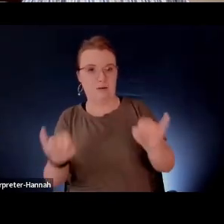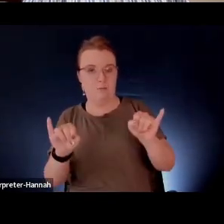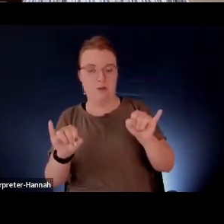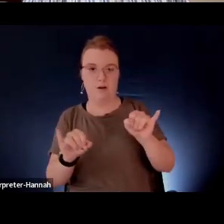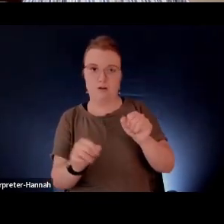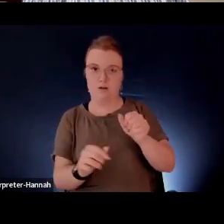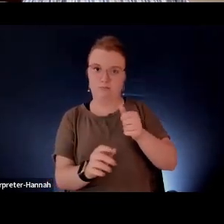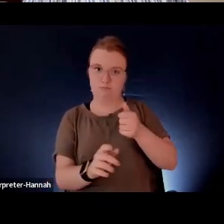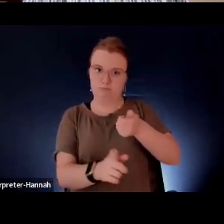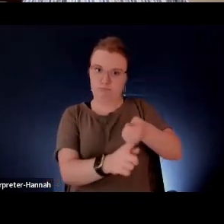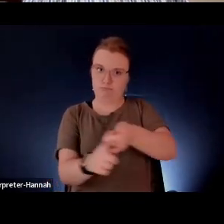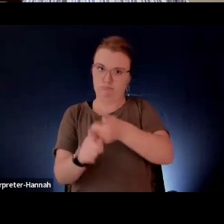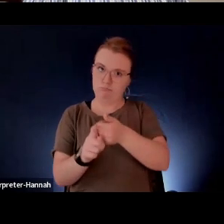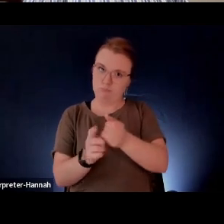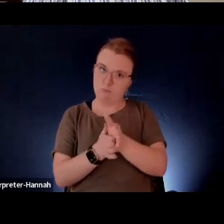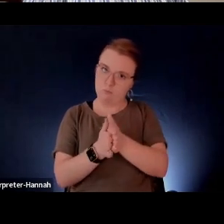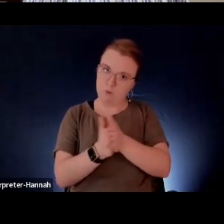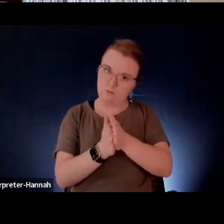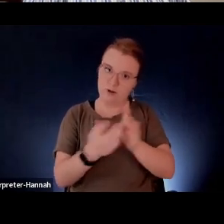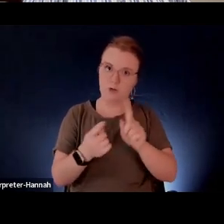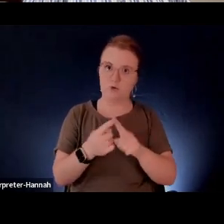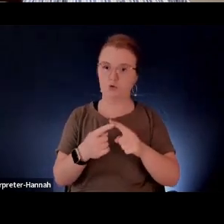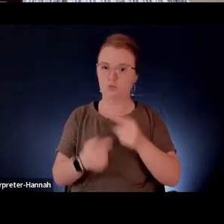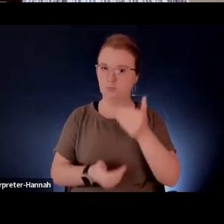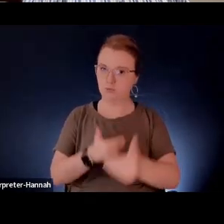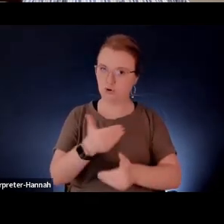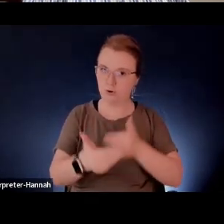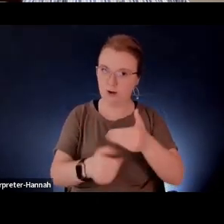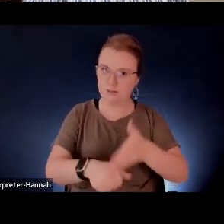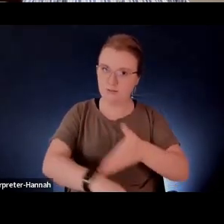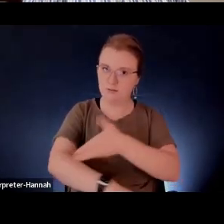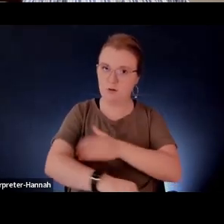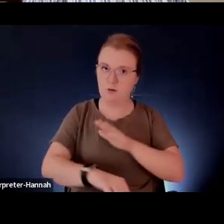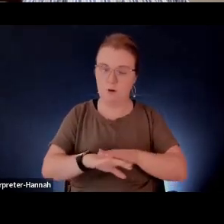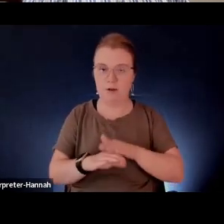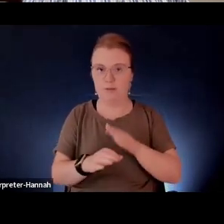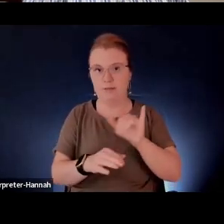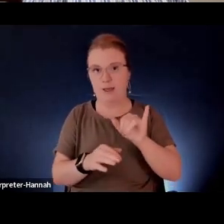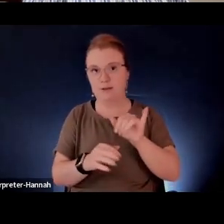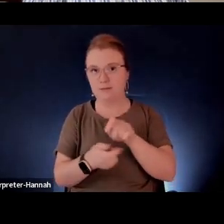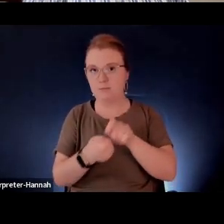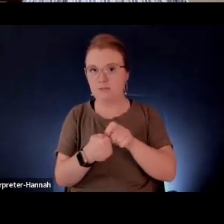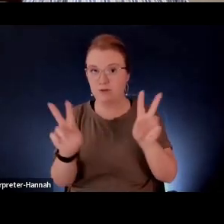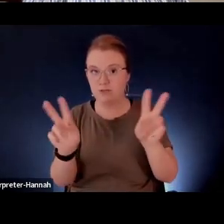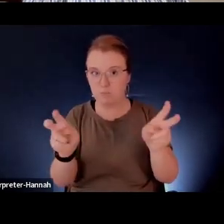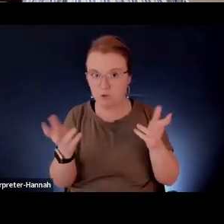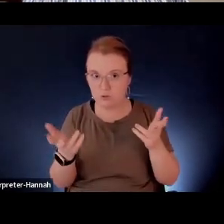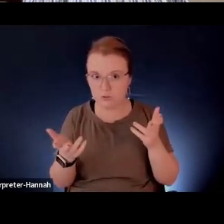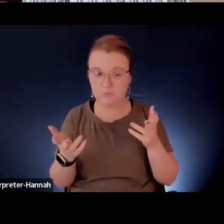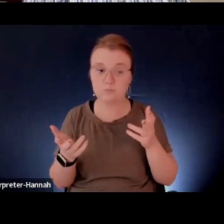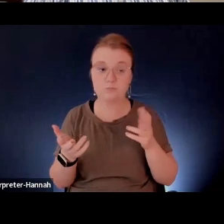to progress on a particular subject. And sometimes that could be infused with arts motivators,